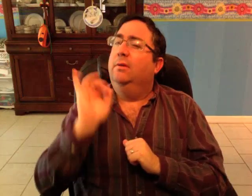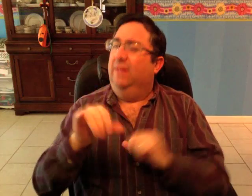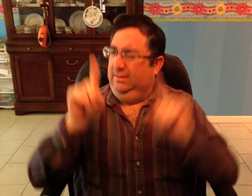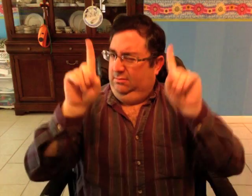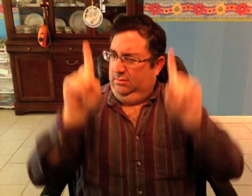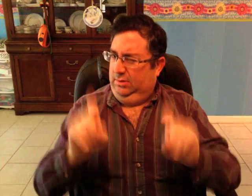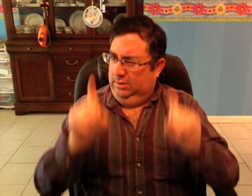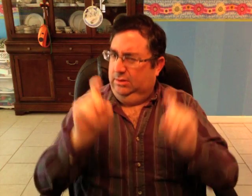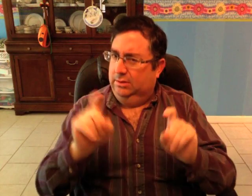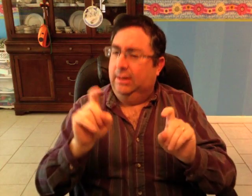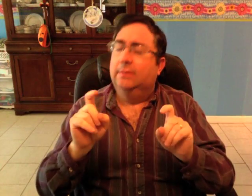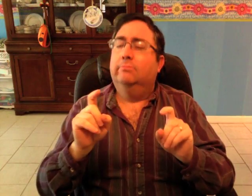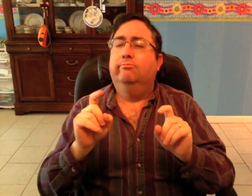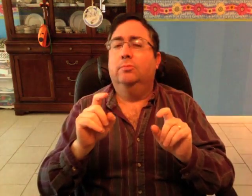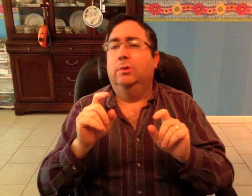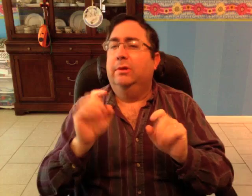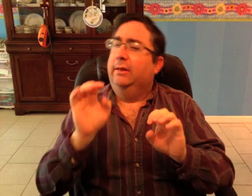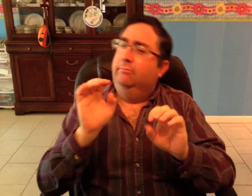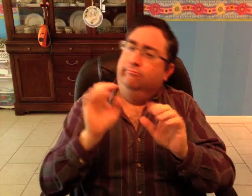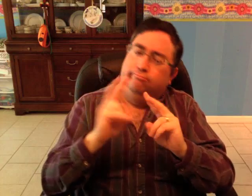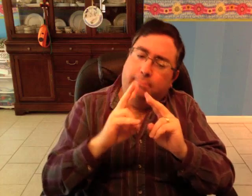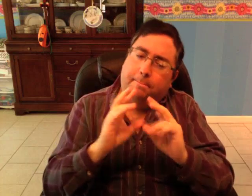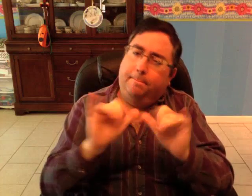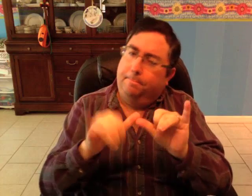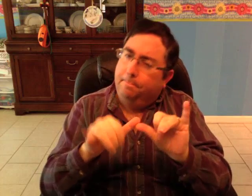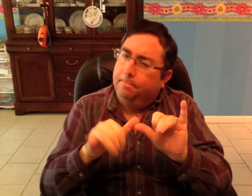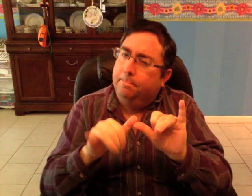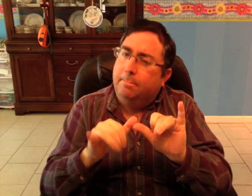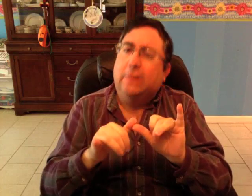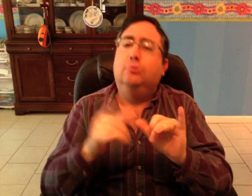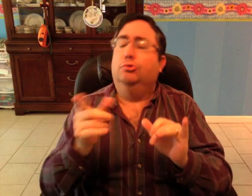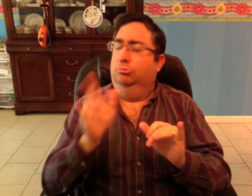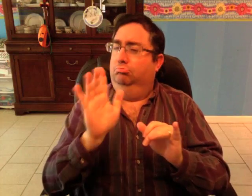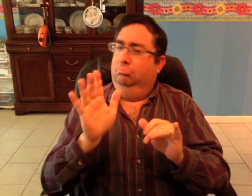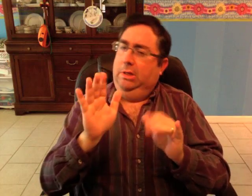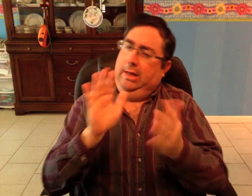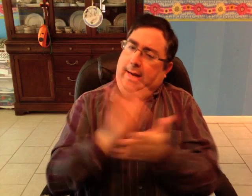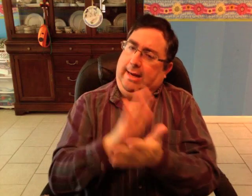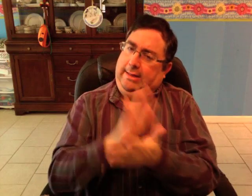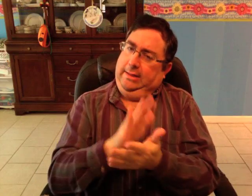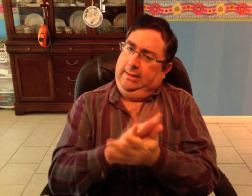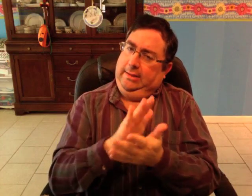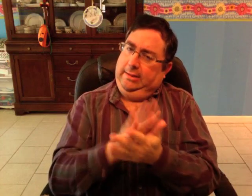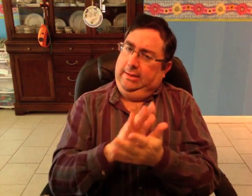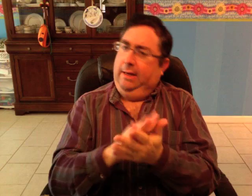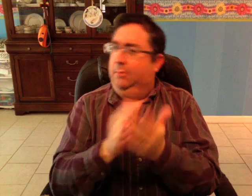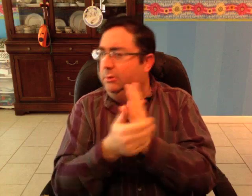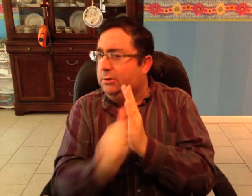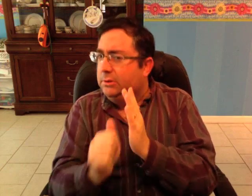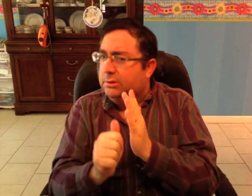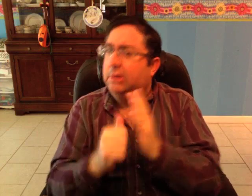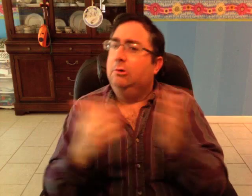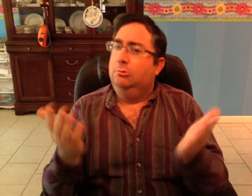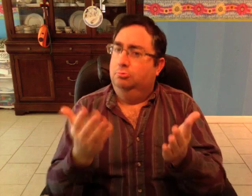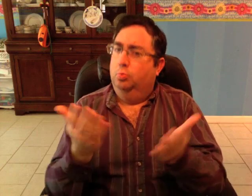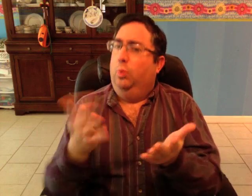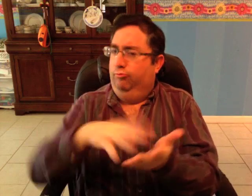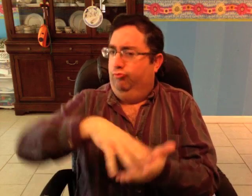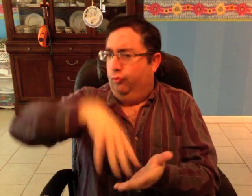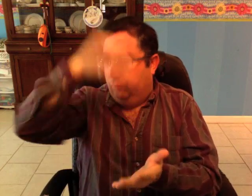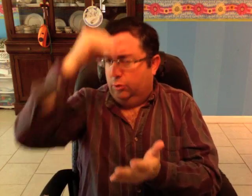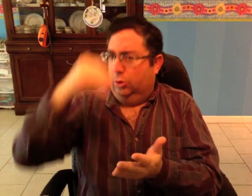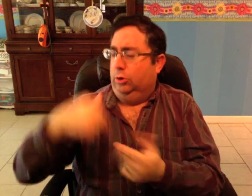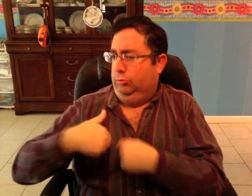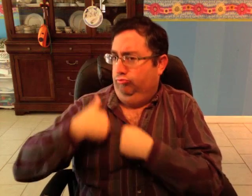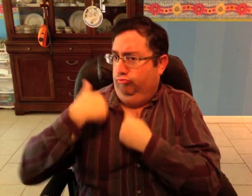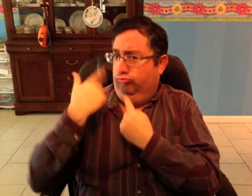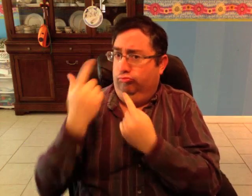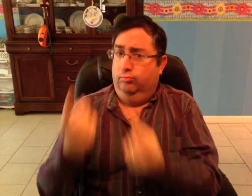That test measures academic skills -- what you've learned.